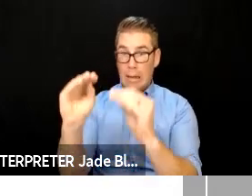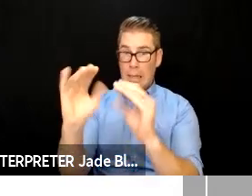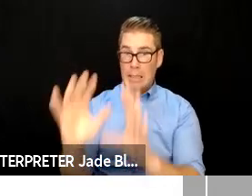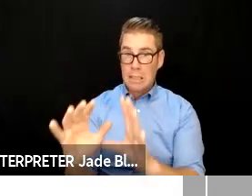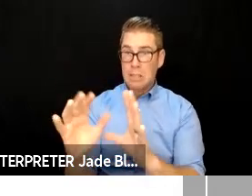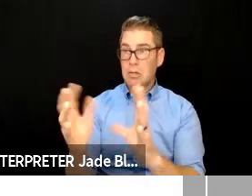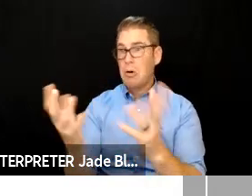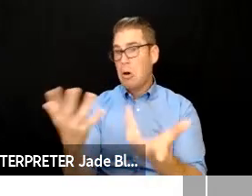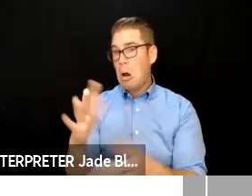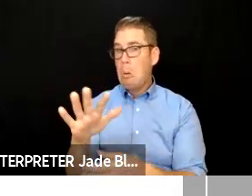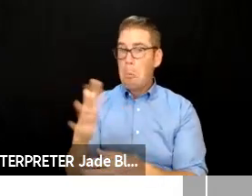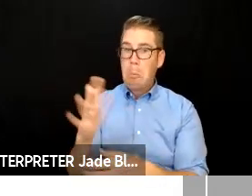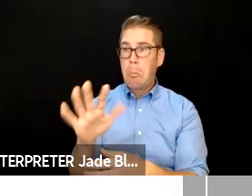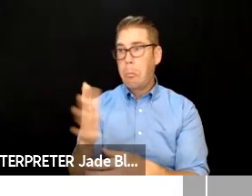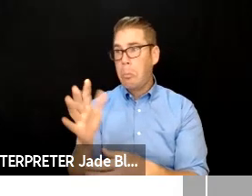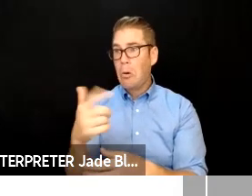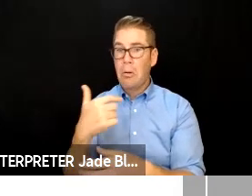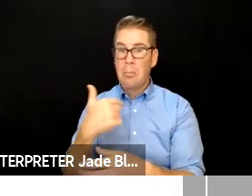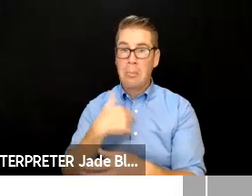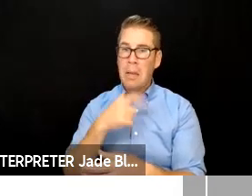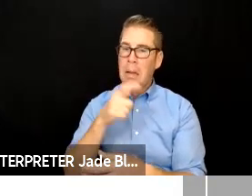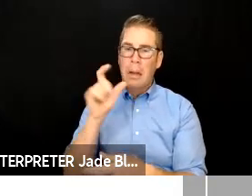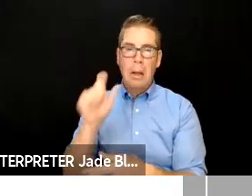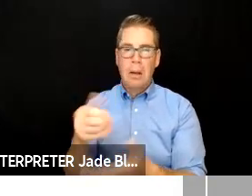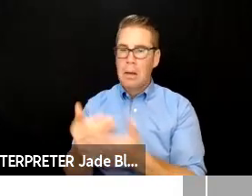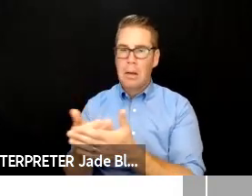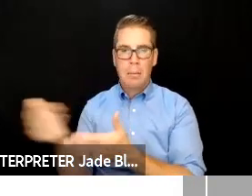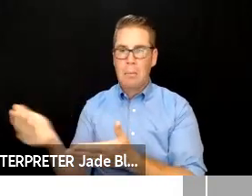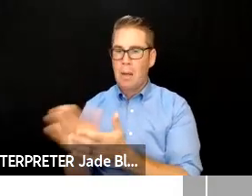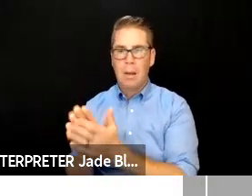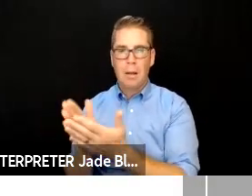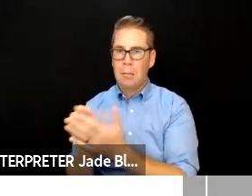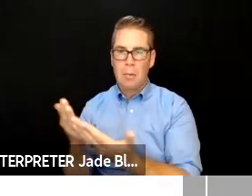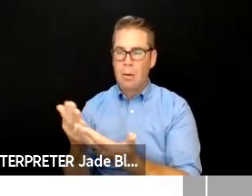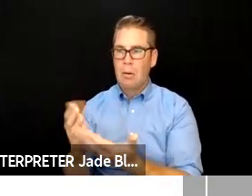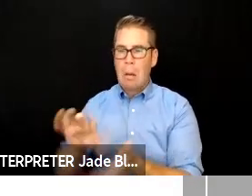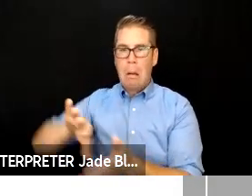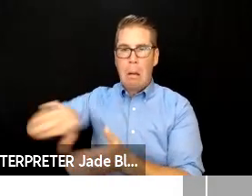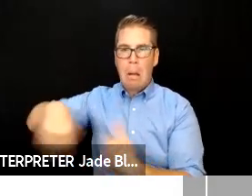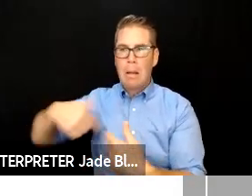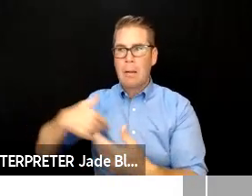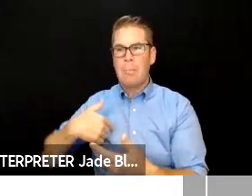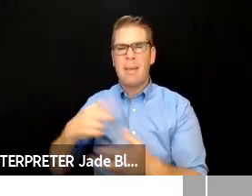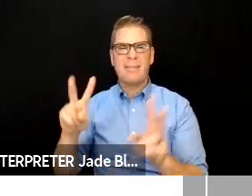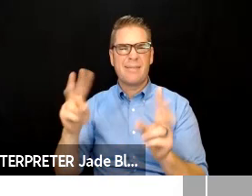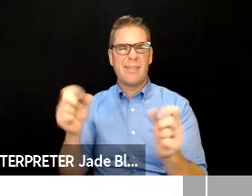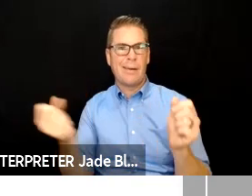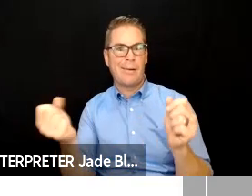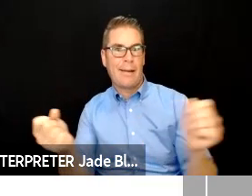Sally Potter: I think I can probably escape by without the textbook. And so I'm going to take a gamble and try it. And that's what many students do